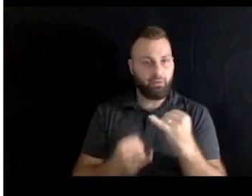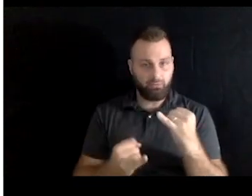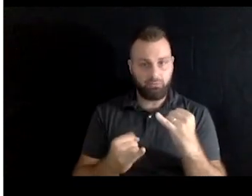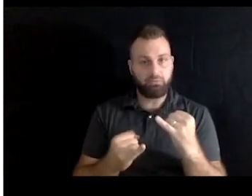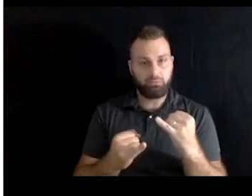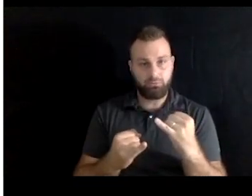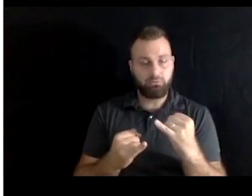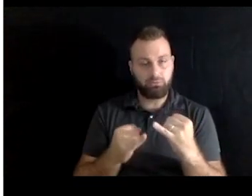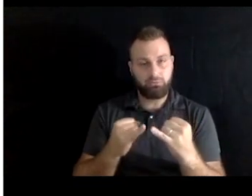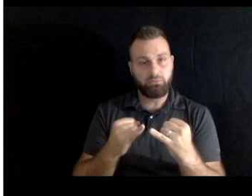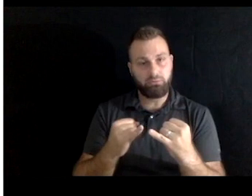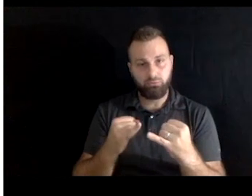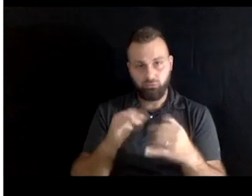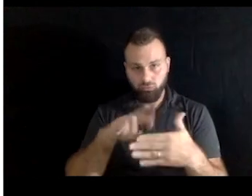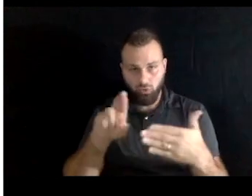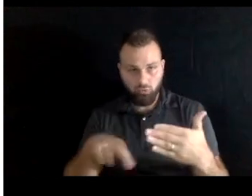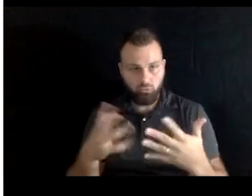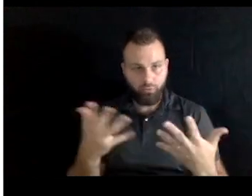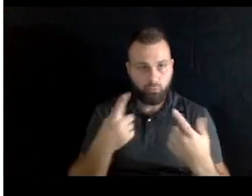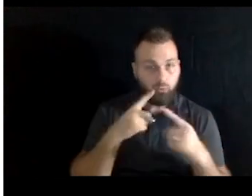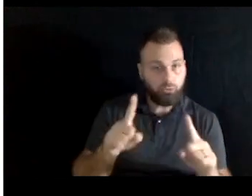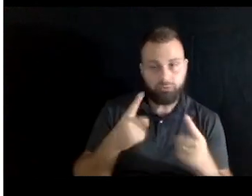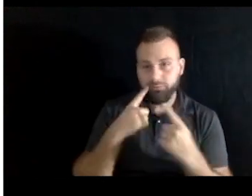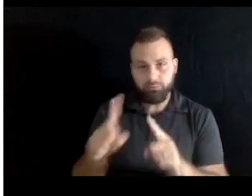I'm also involved on pod as well,